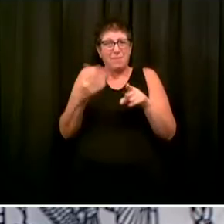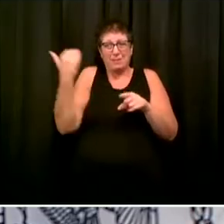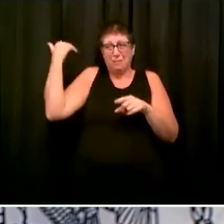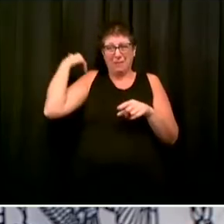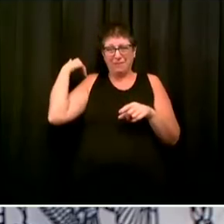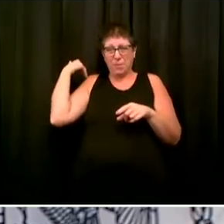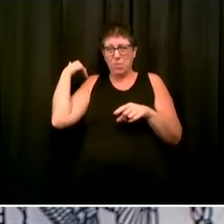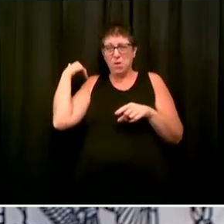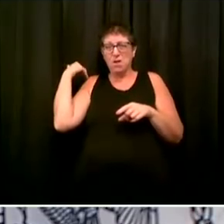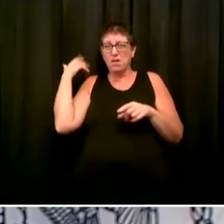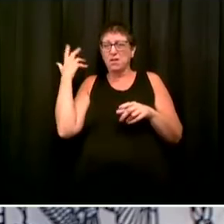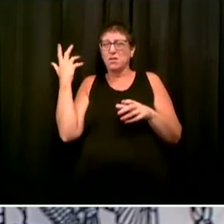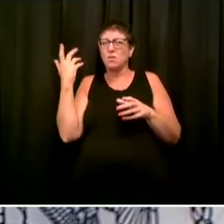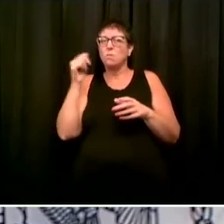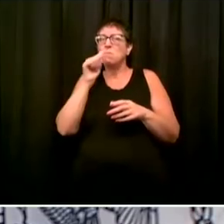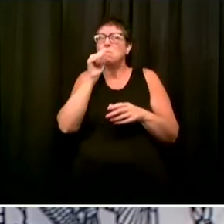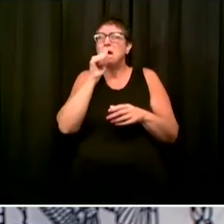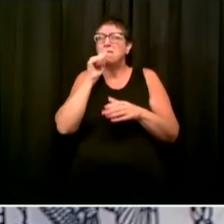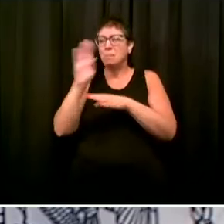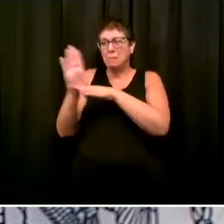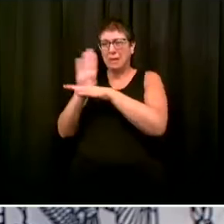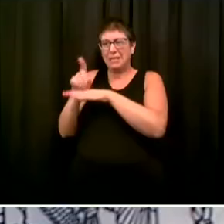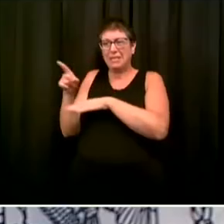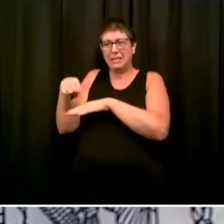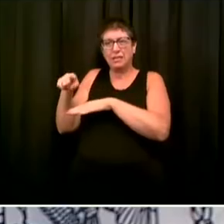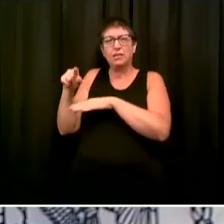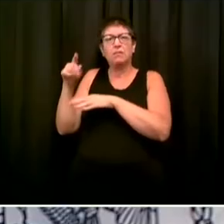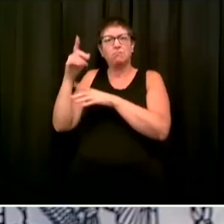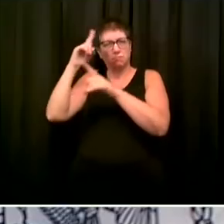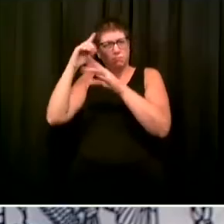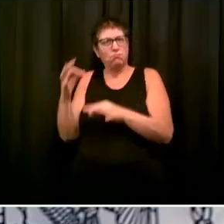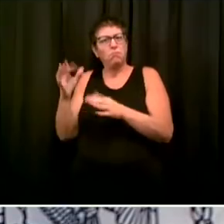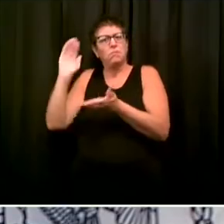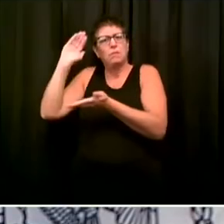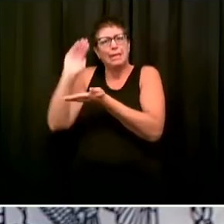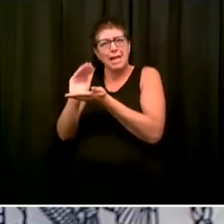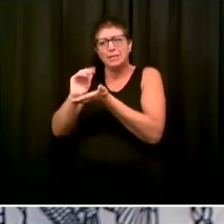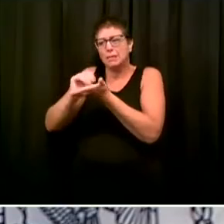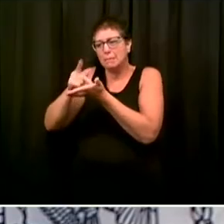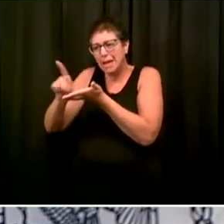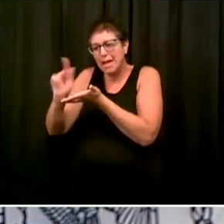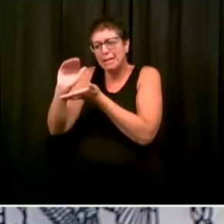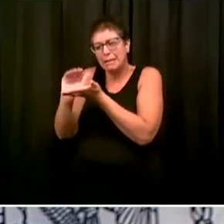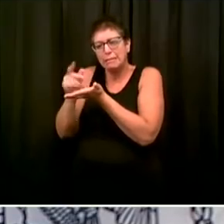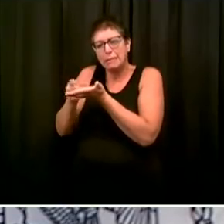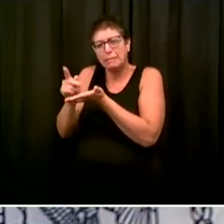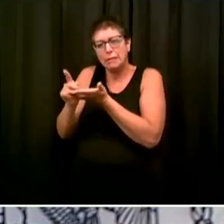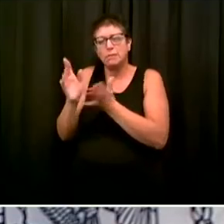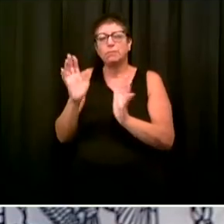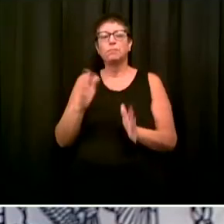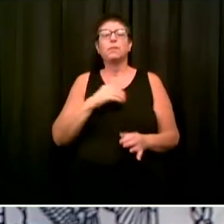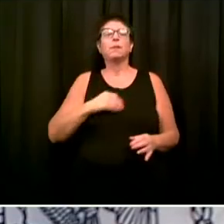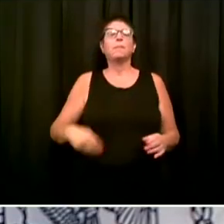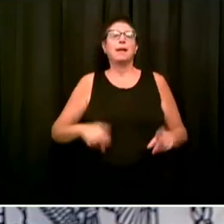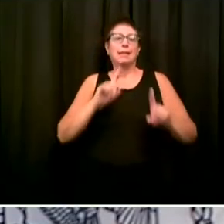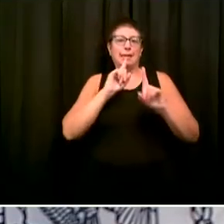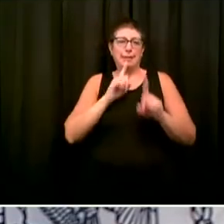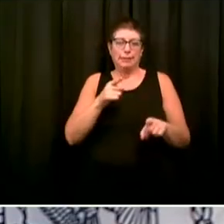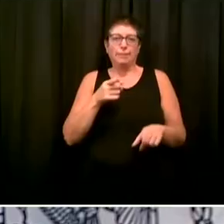DREUCING WAGES IN SOME COMPANIES HAVE DONE BEFORE